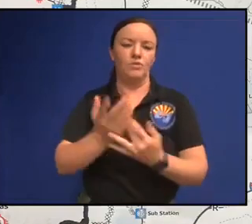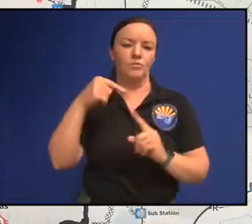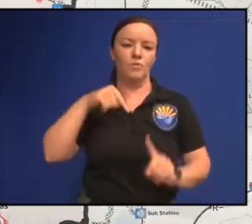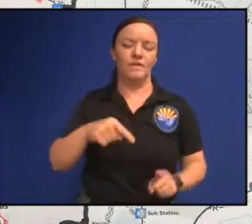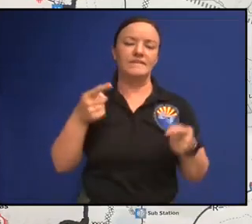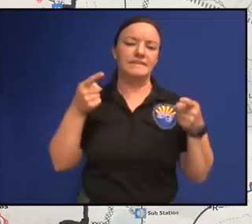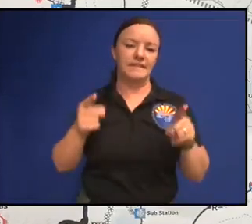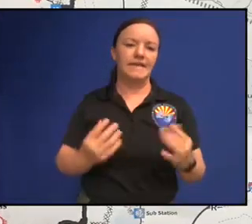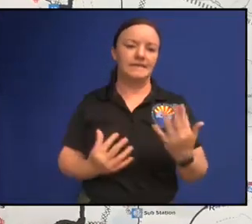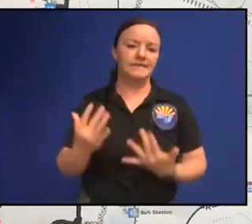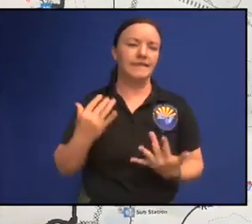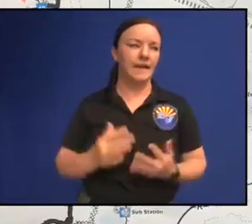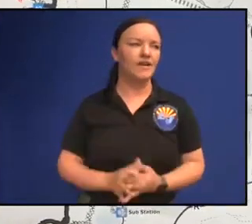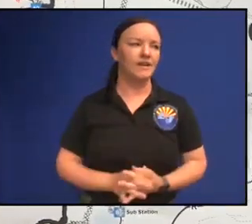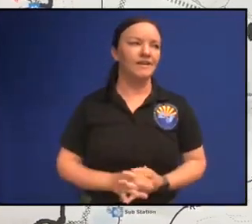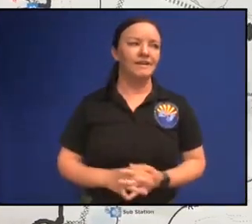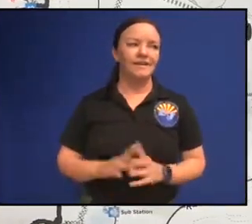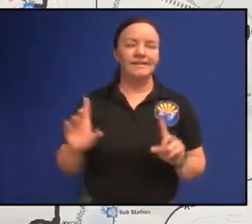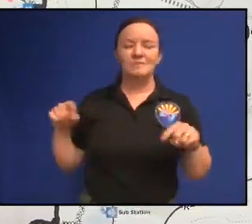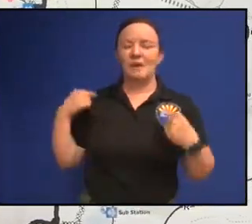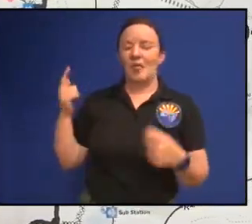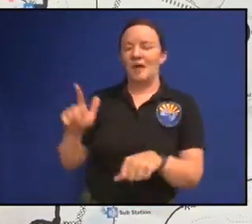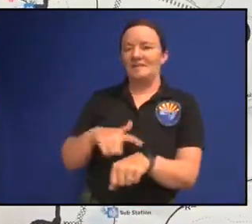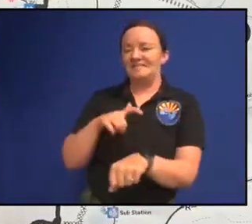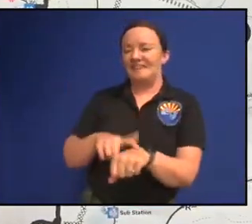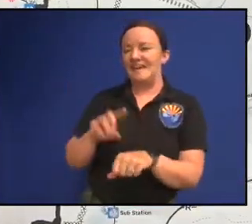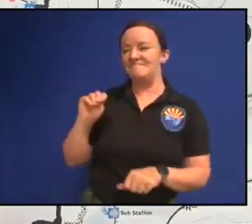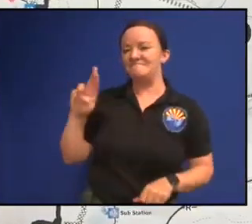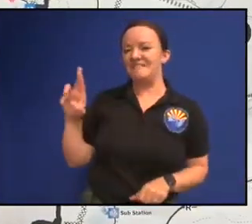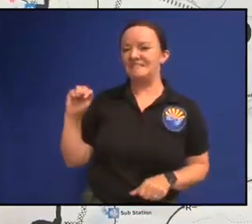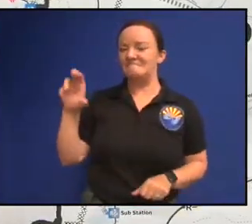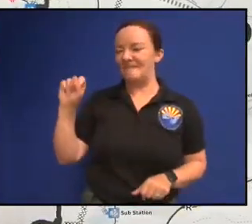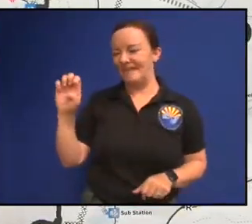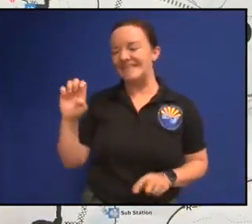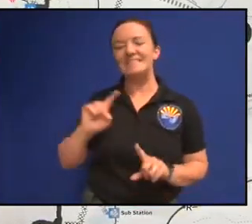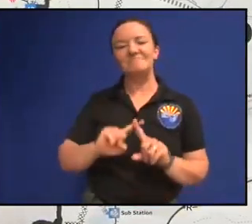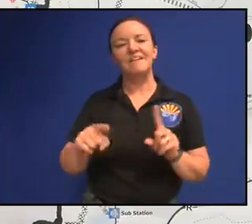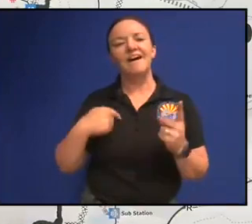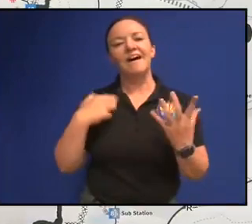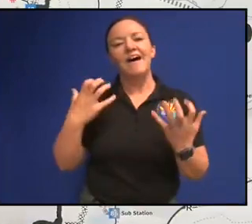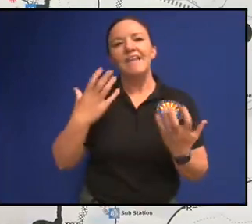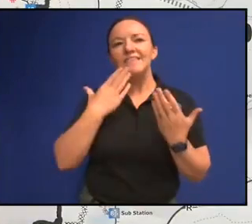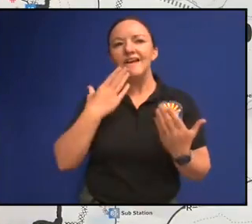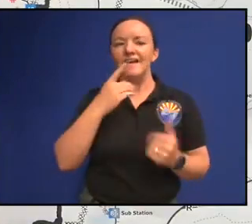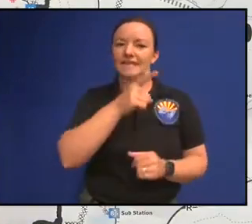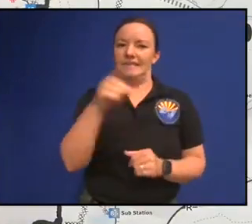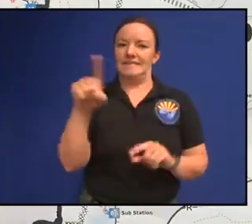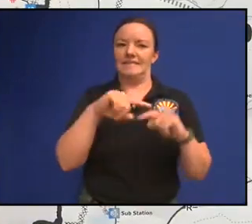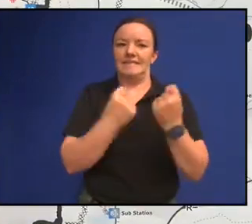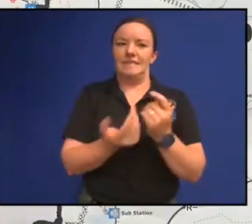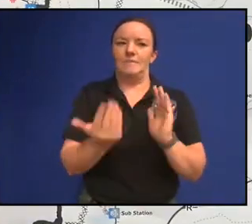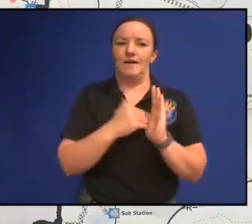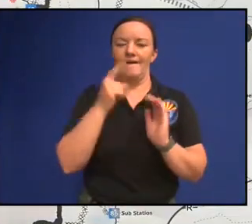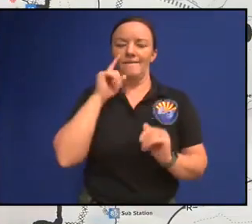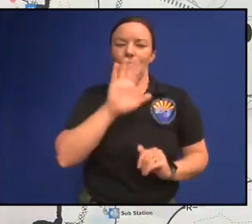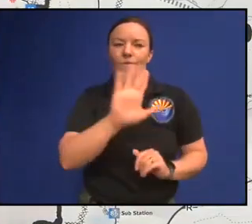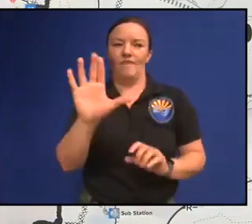JUST WANT TO THANK THE TEAM, AGAIN, FOR THEIR HARD WORK IN HELPING US TO CONTINUE AND GET THROUGH THIS.